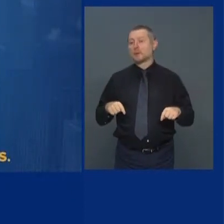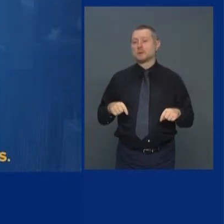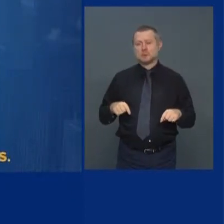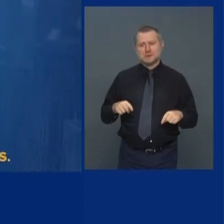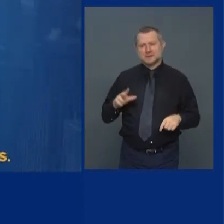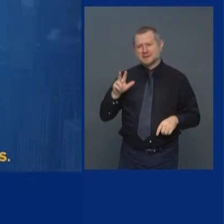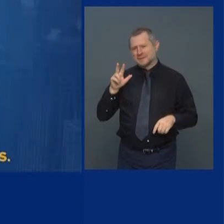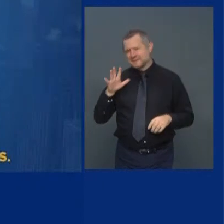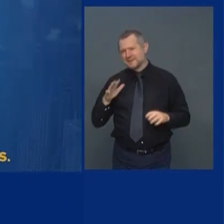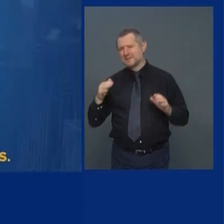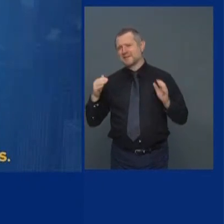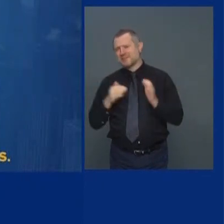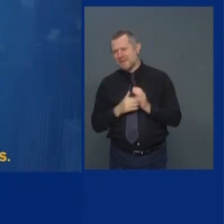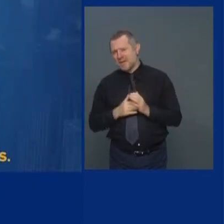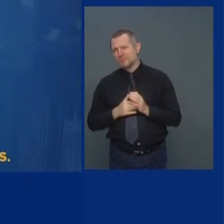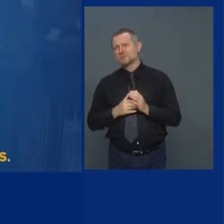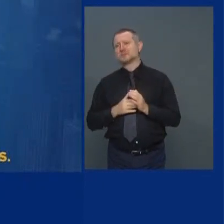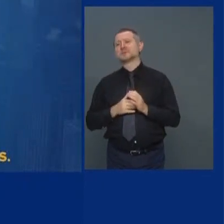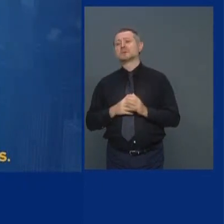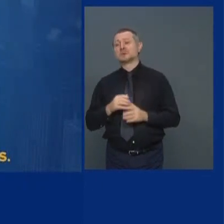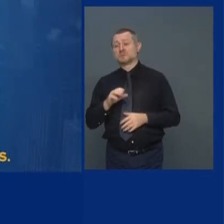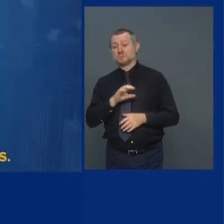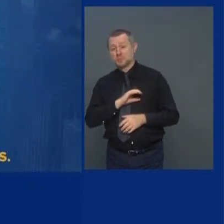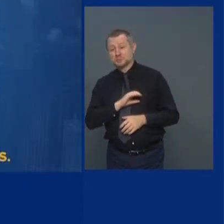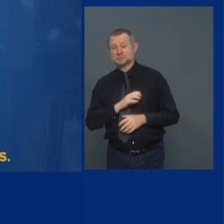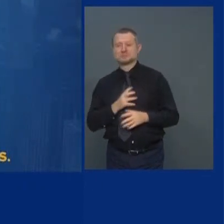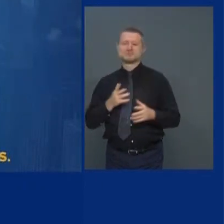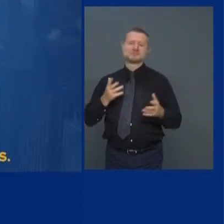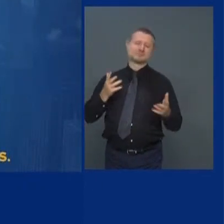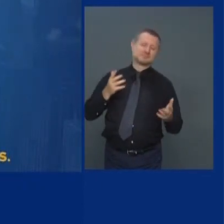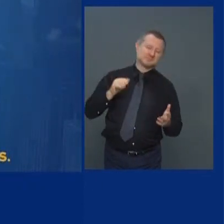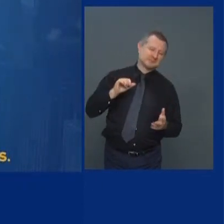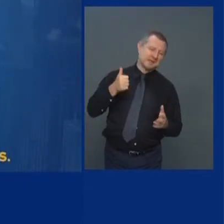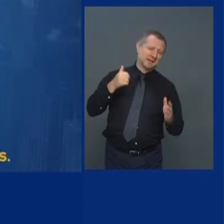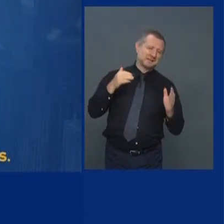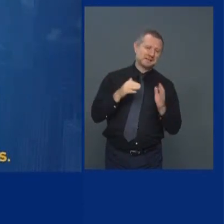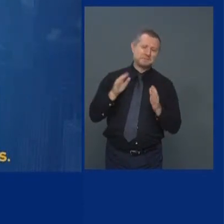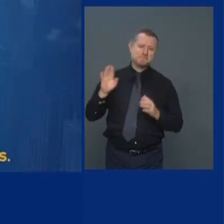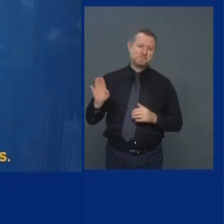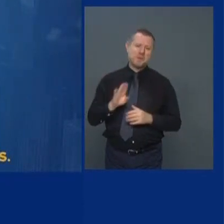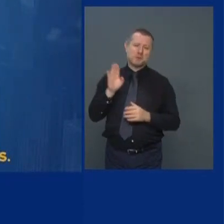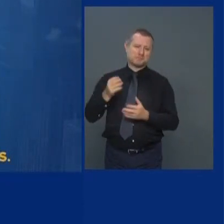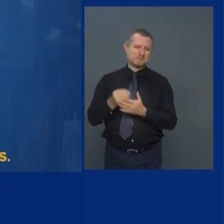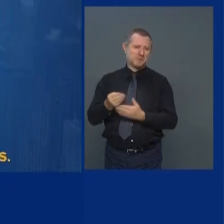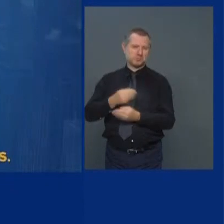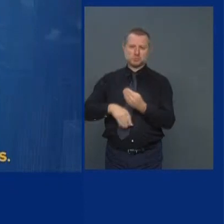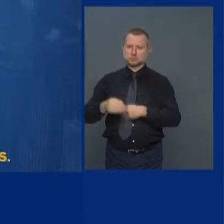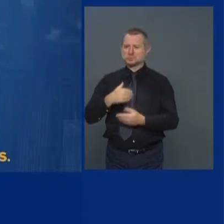NEW YORK CITY HAS 35,000 PEOPLE, $10 BILLION BUDGET DOING PUBLIC